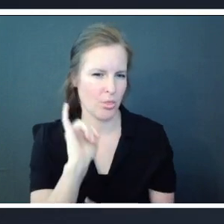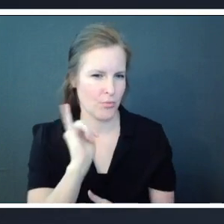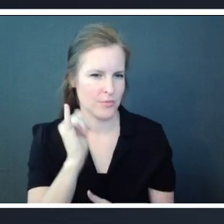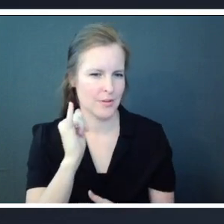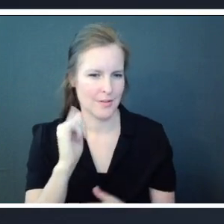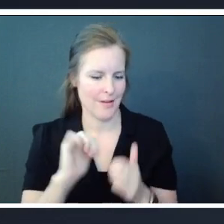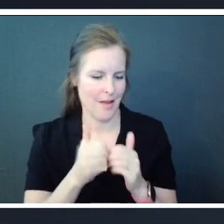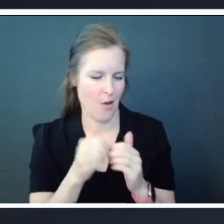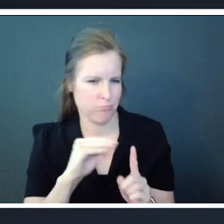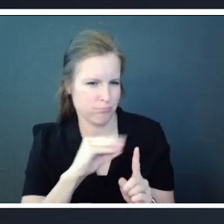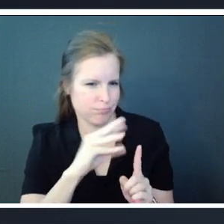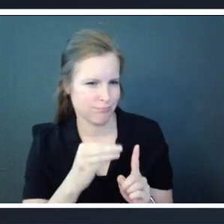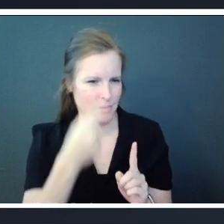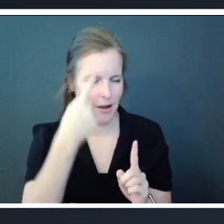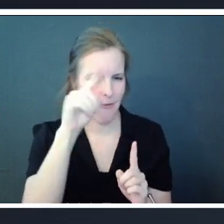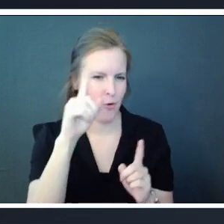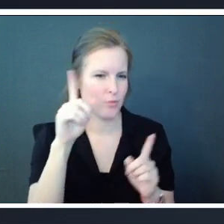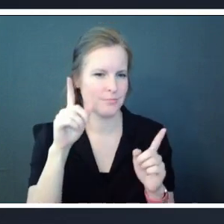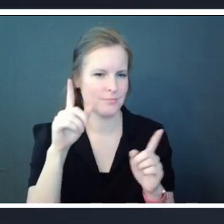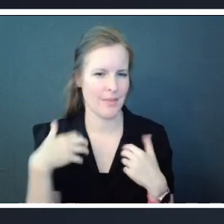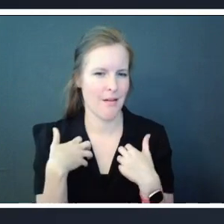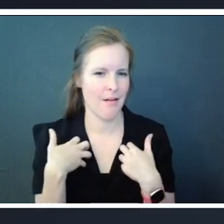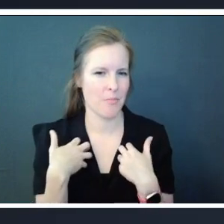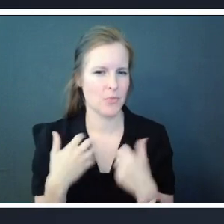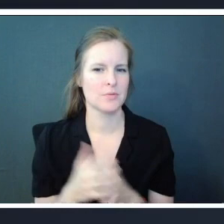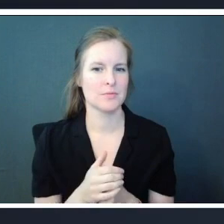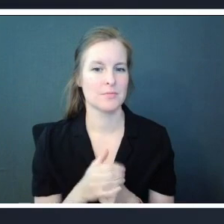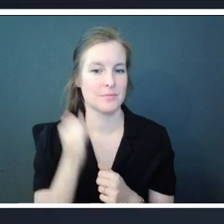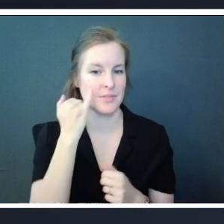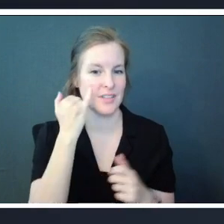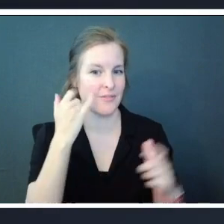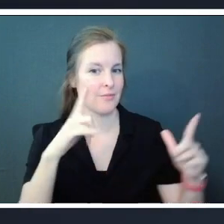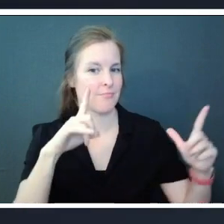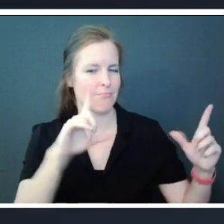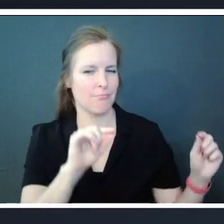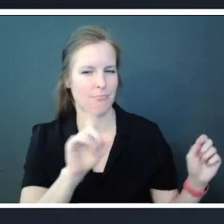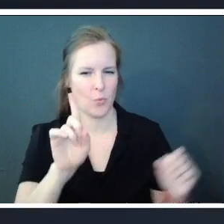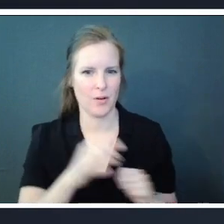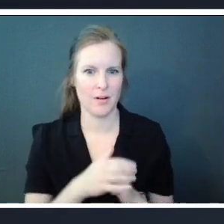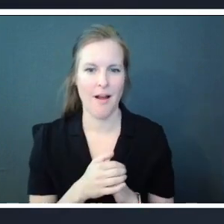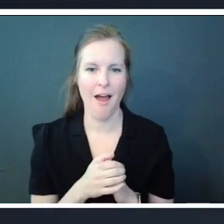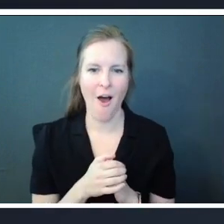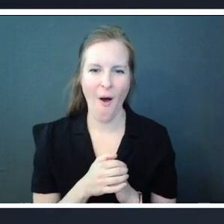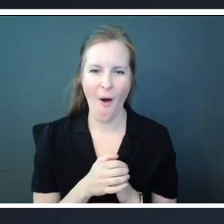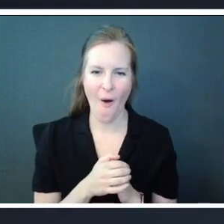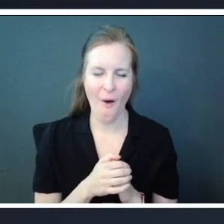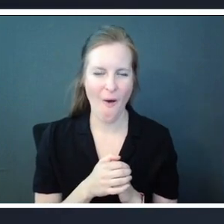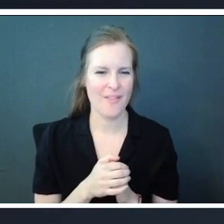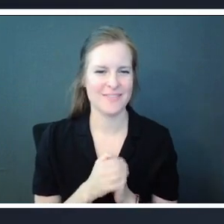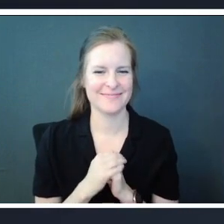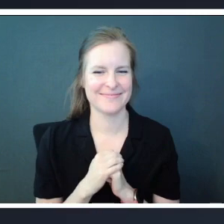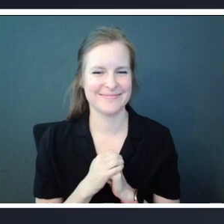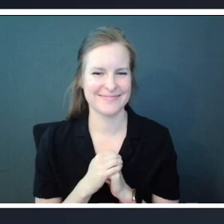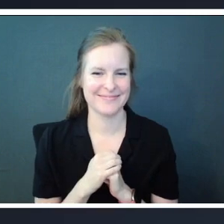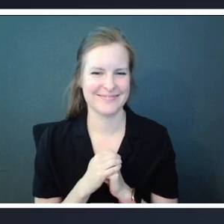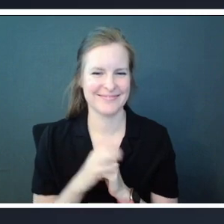stop sharing the slides, we'll be able to see, let me dab him off. He was sitting in water, our